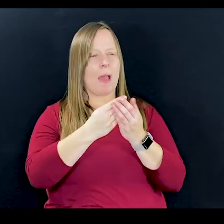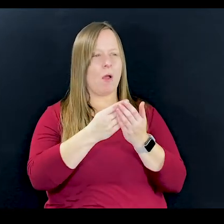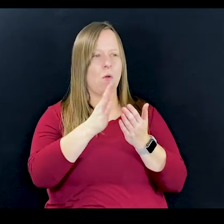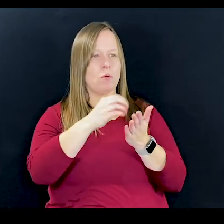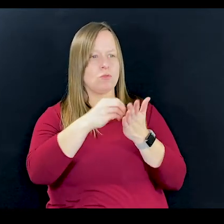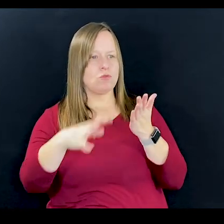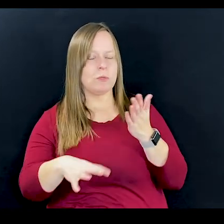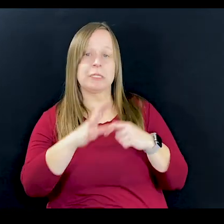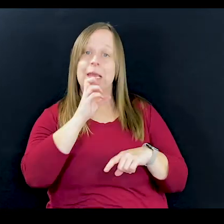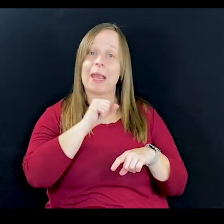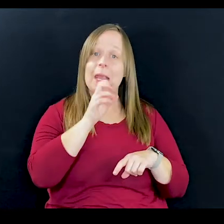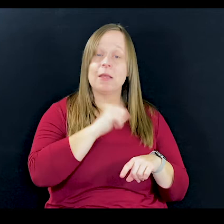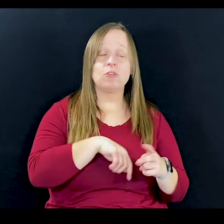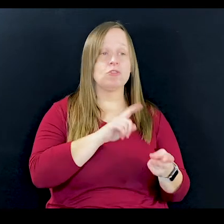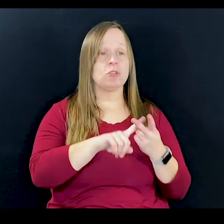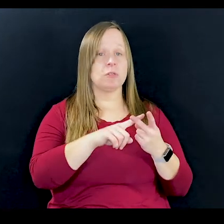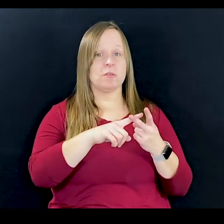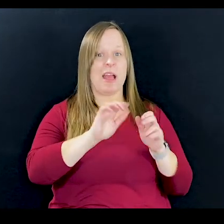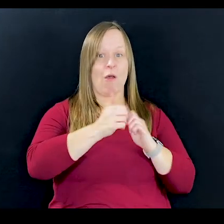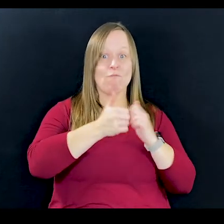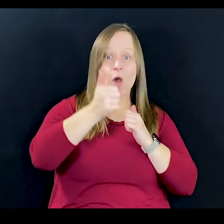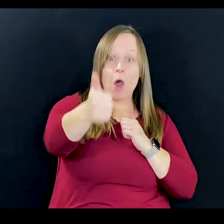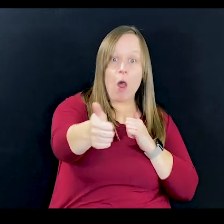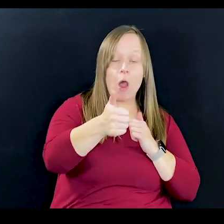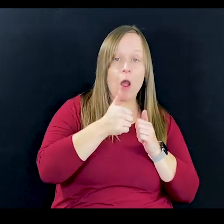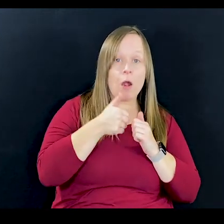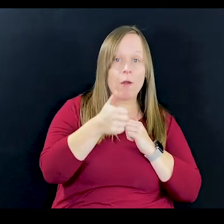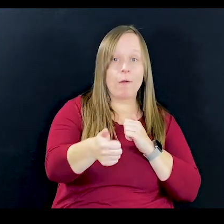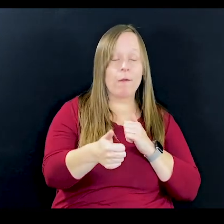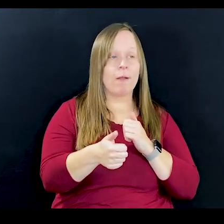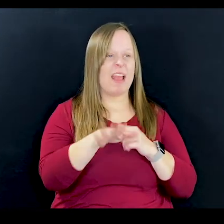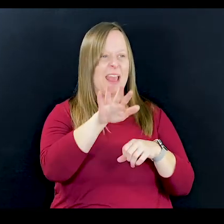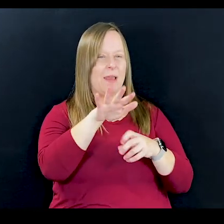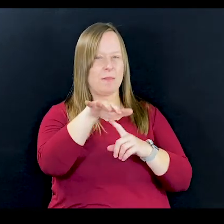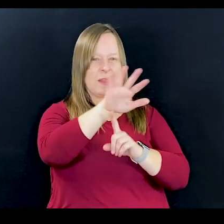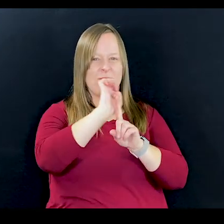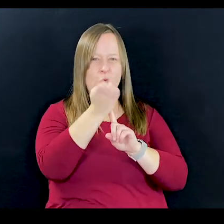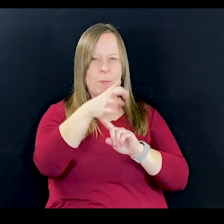factors like the students age, the distance, and the nature of the area the